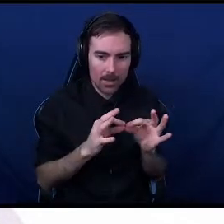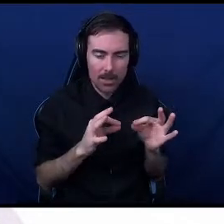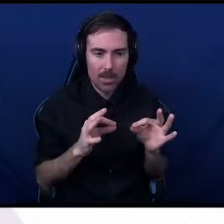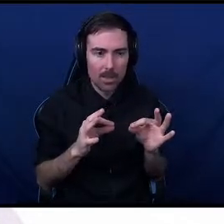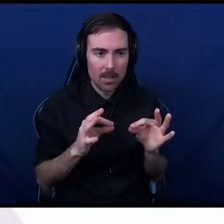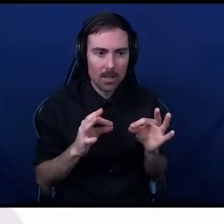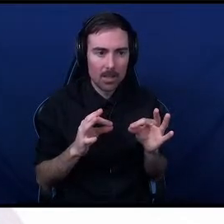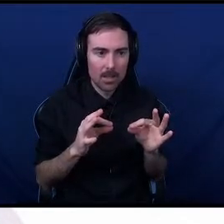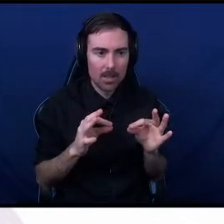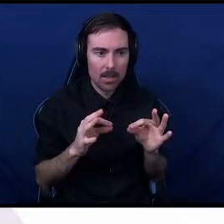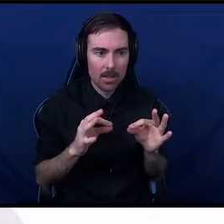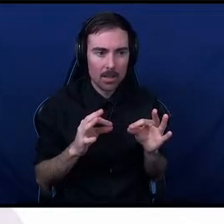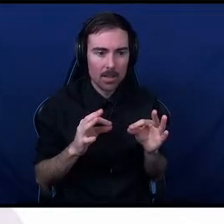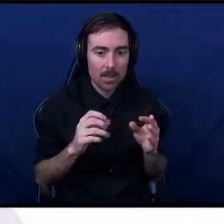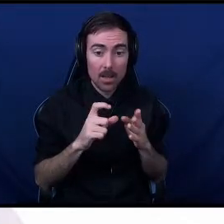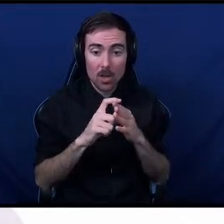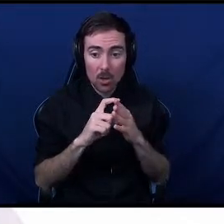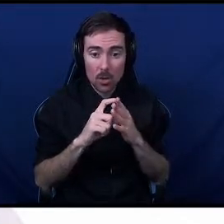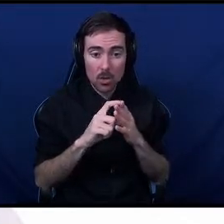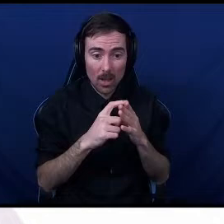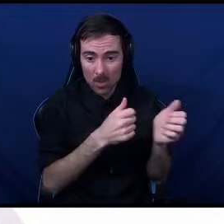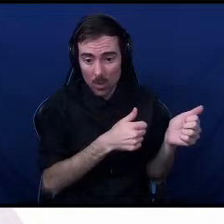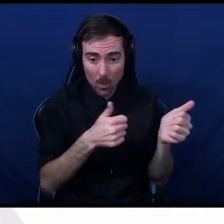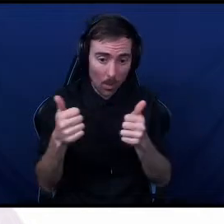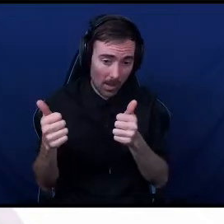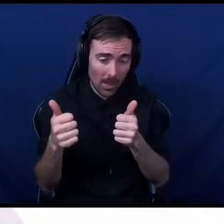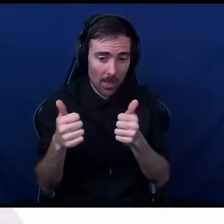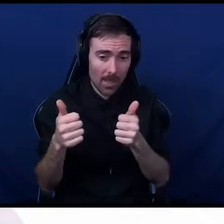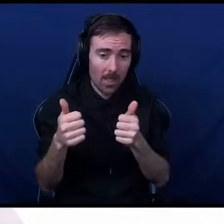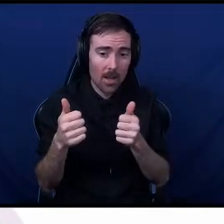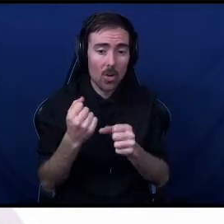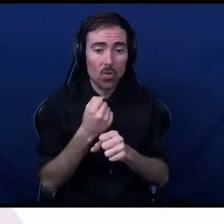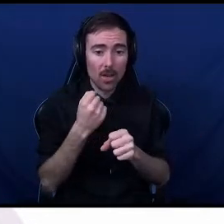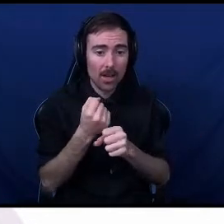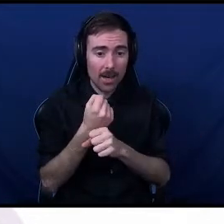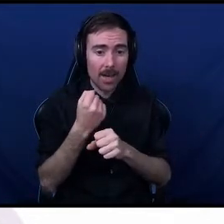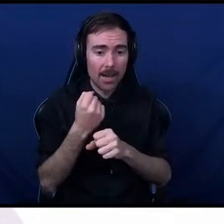creating a platform for voices to be heard? And to embed inclusive design in their work?